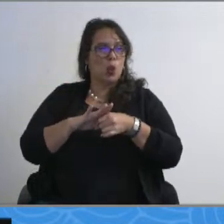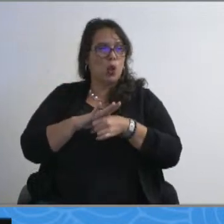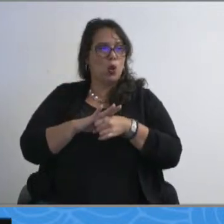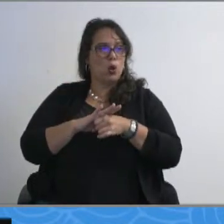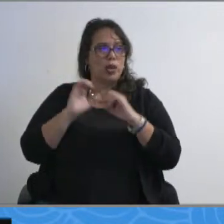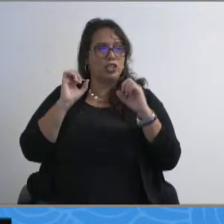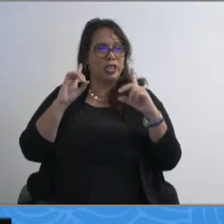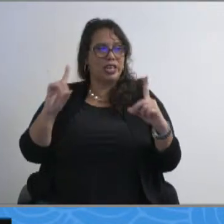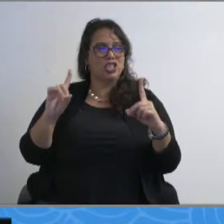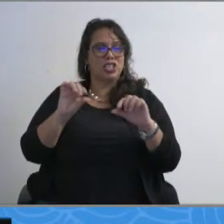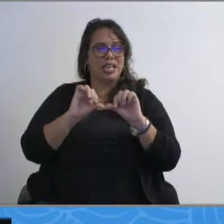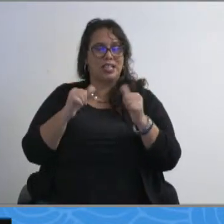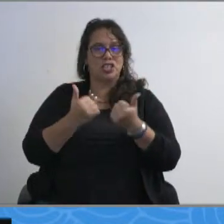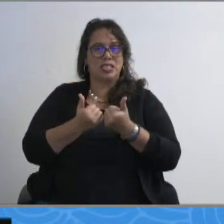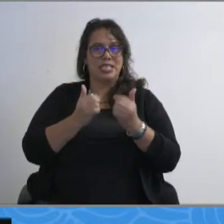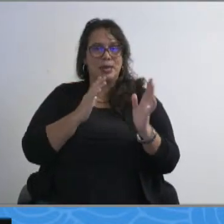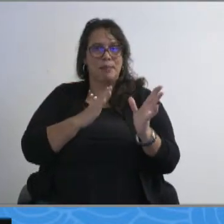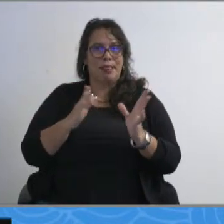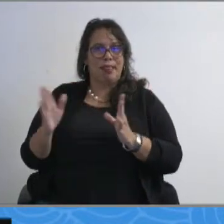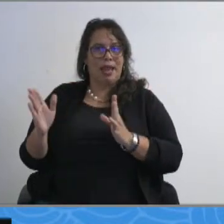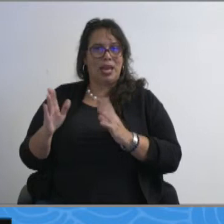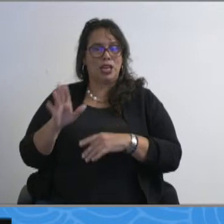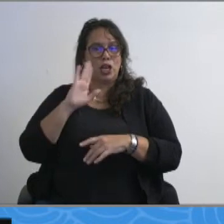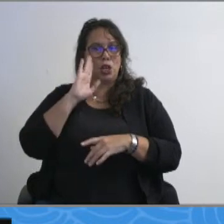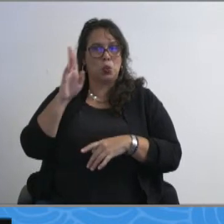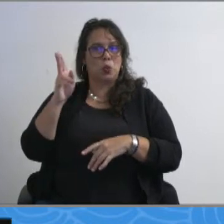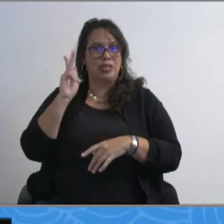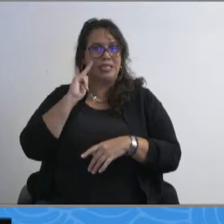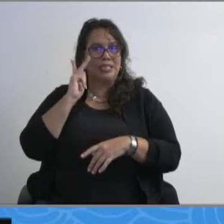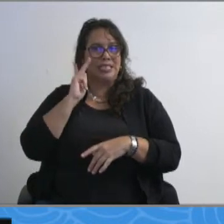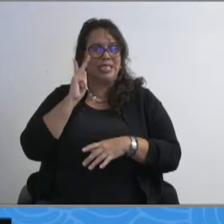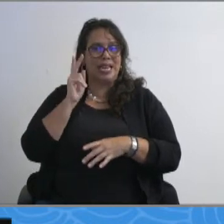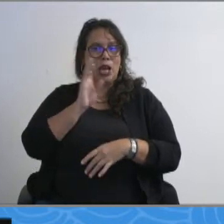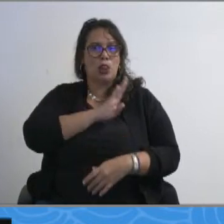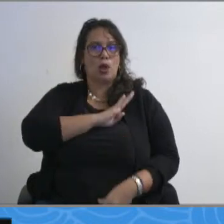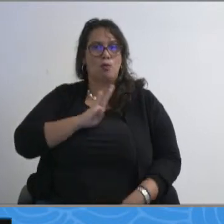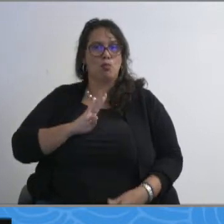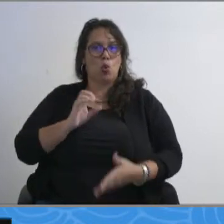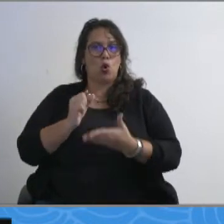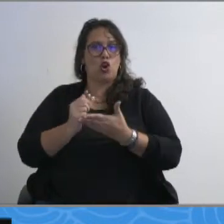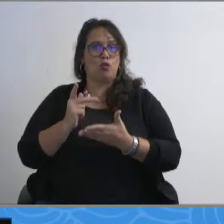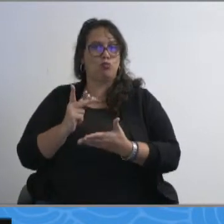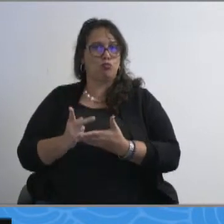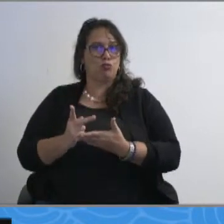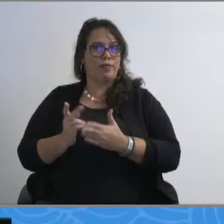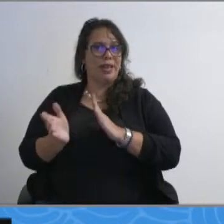And you will see the board approved addendum. Right now, you can go to that right now.